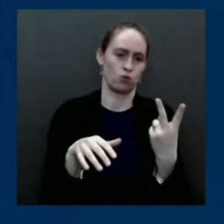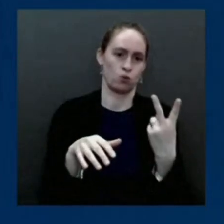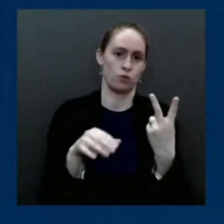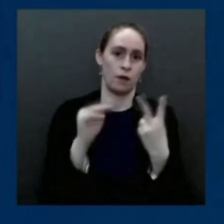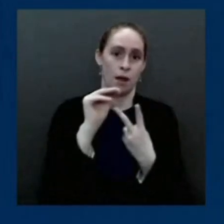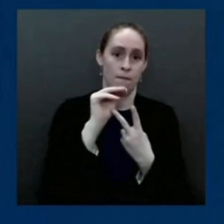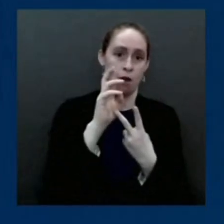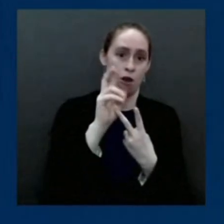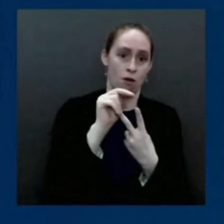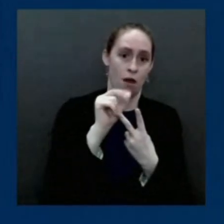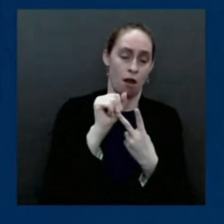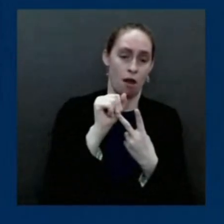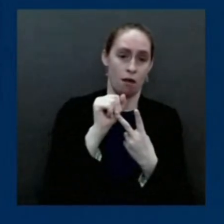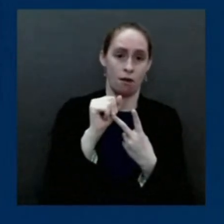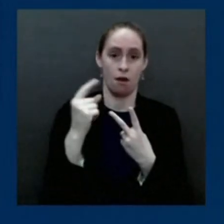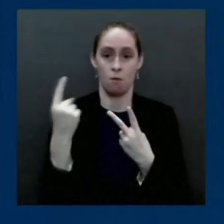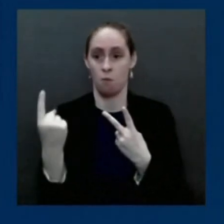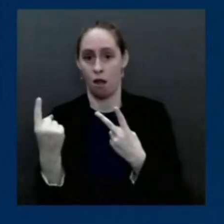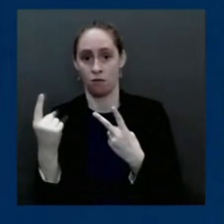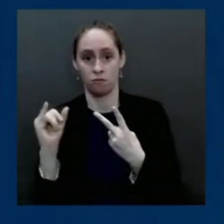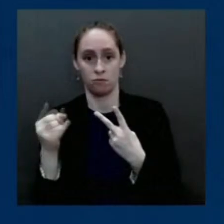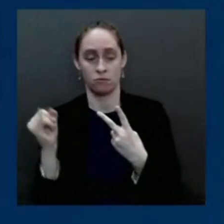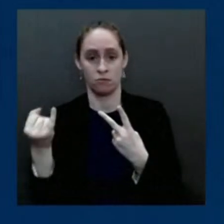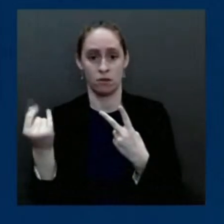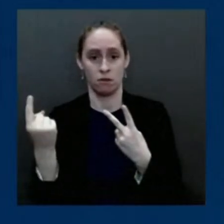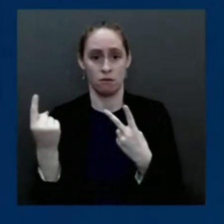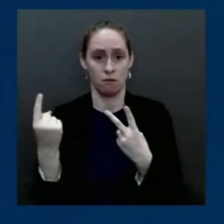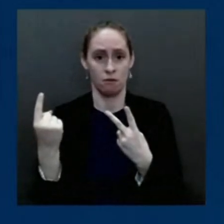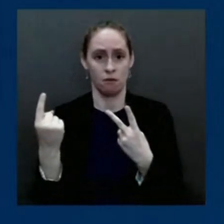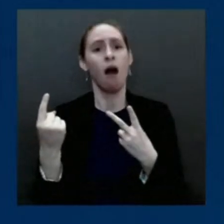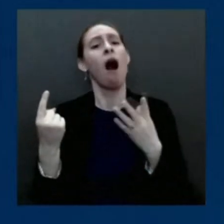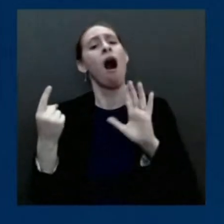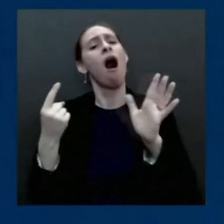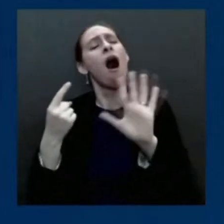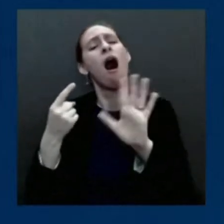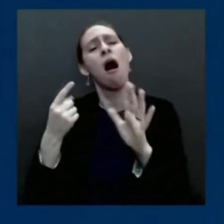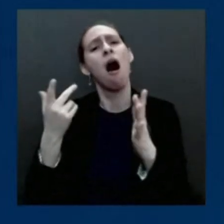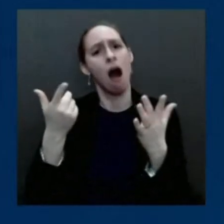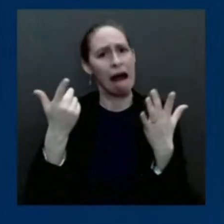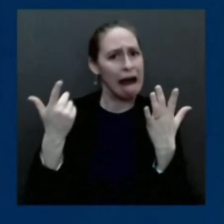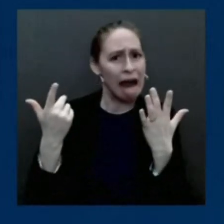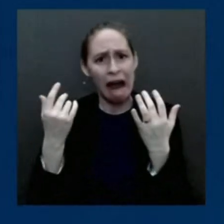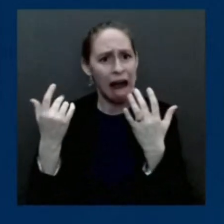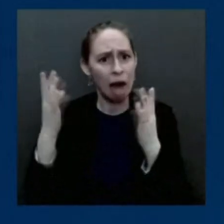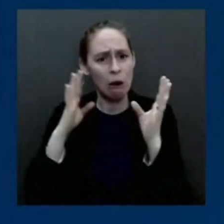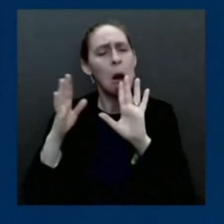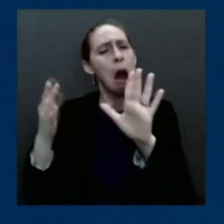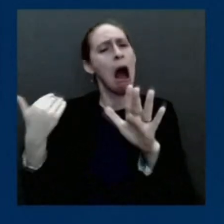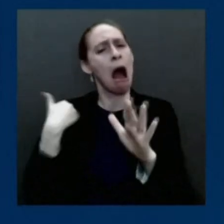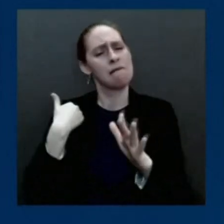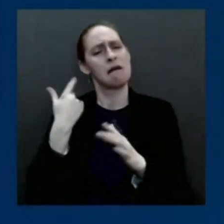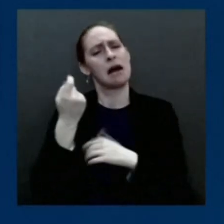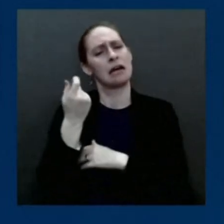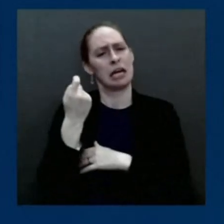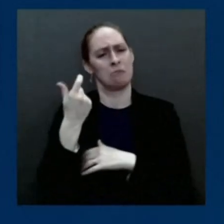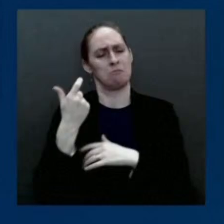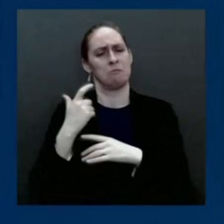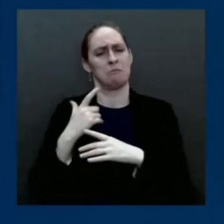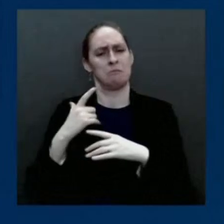FOR A BOOST BUT HADN'T YET GOTTEN IT WE DO KNOW THAT THEY DO HAVE SOME PROTECTION AGAINST